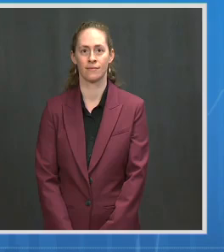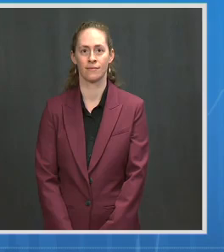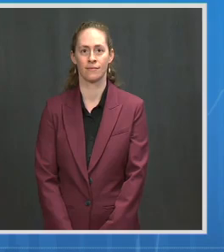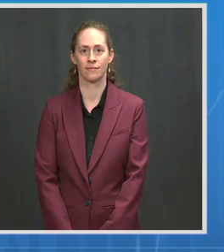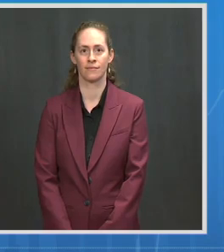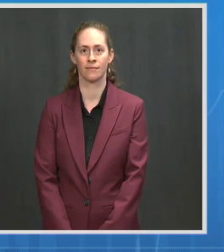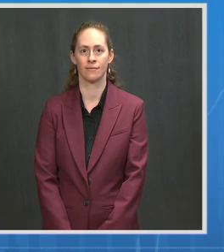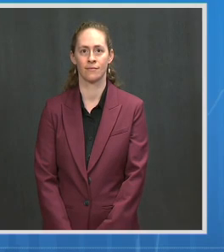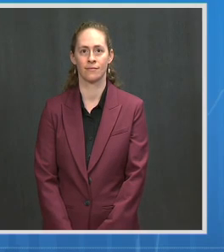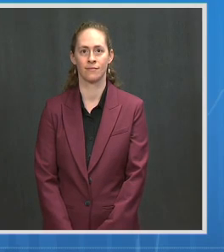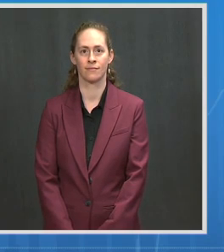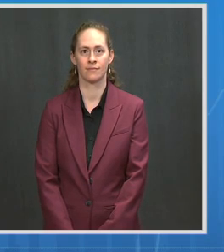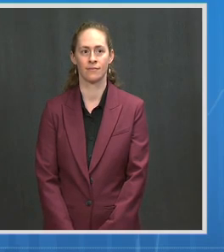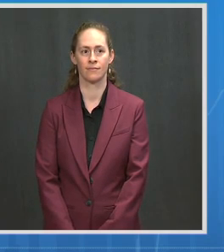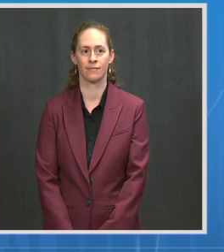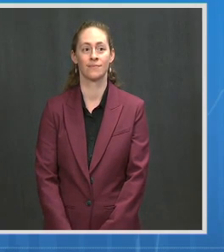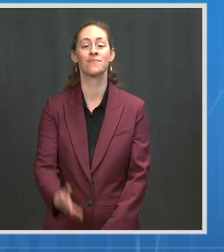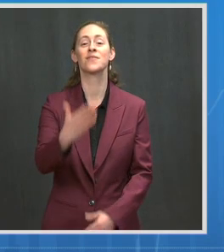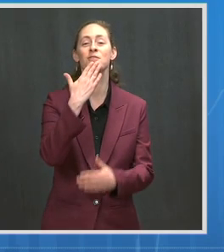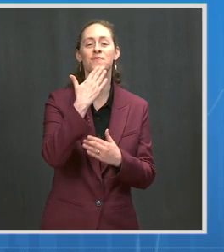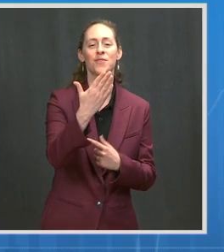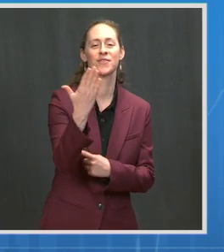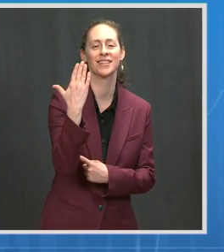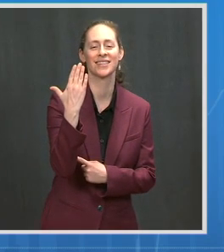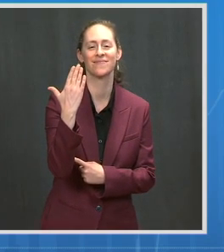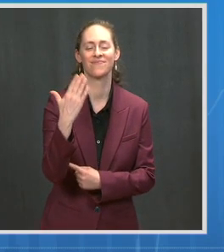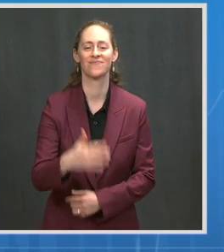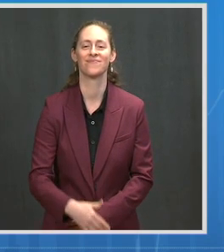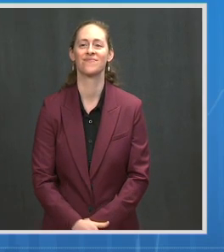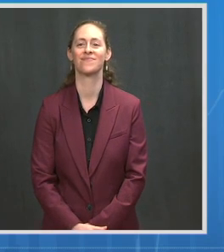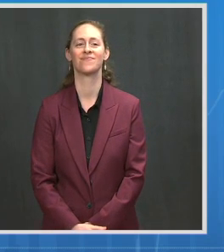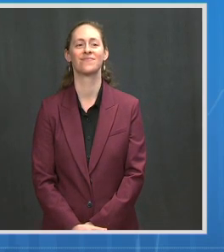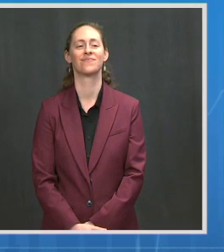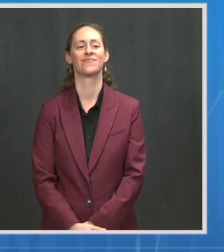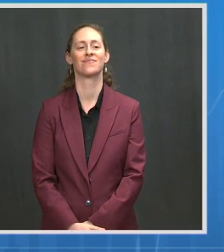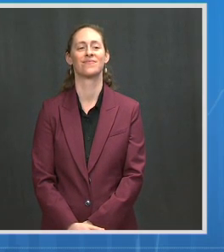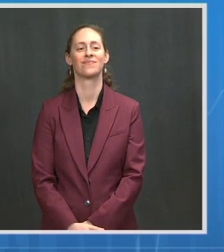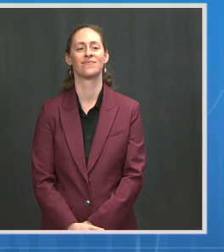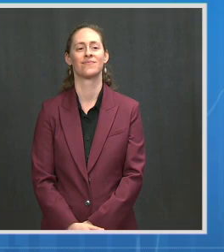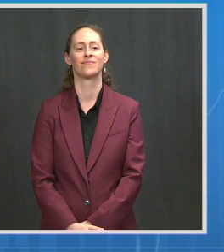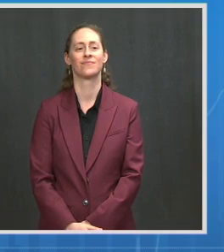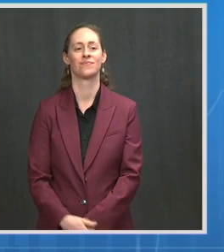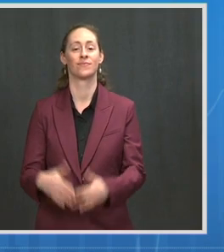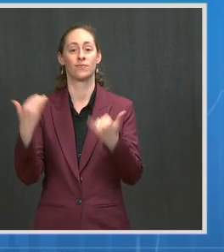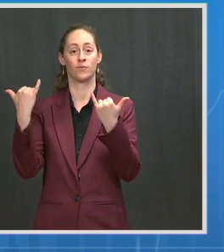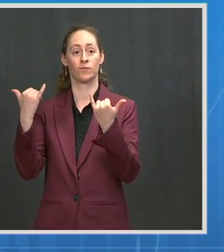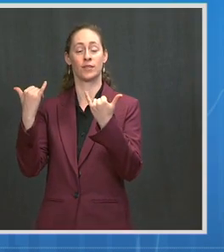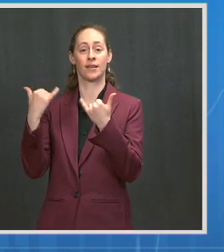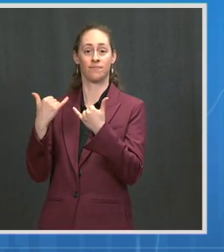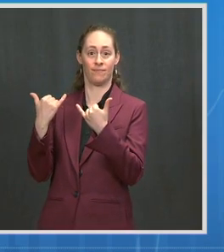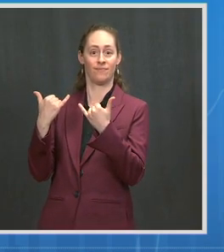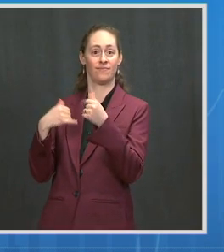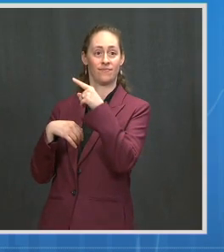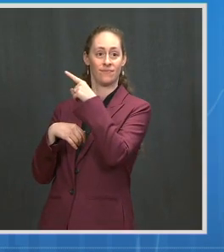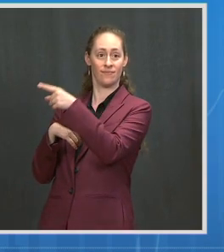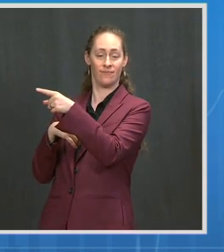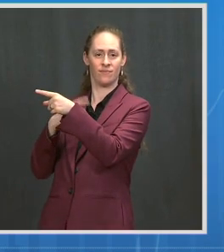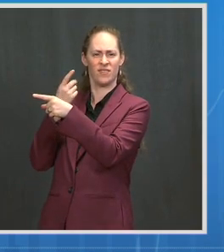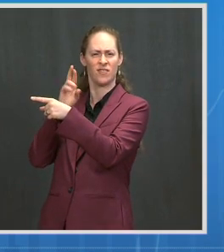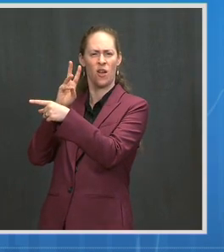Mr. Slavitt: Good morning. Today, Dr. Walensky will provide us with an update on the state of the pandemic,